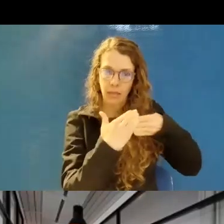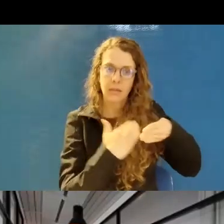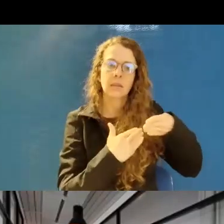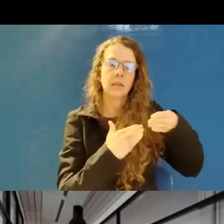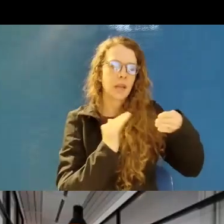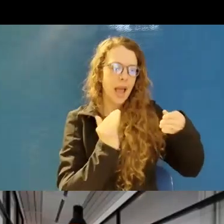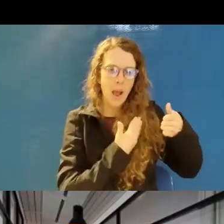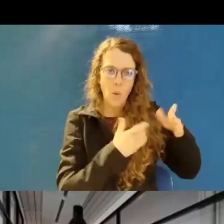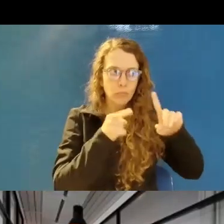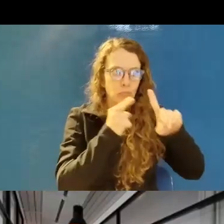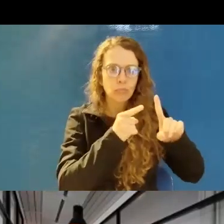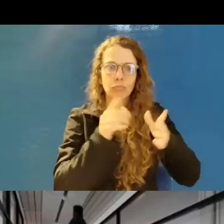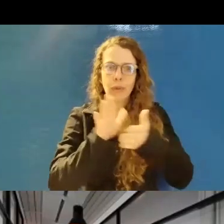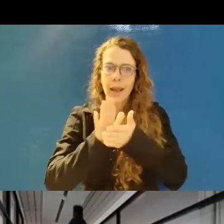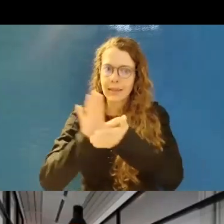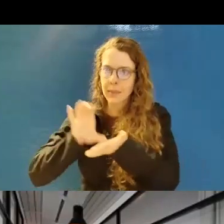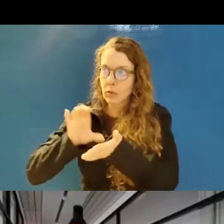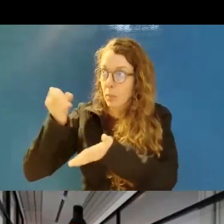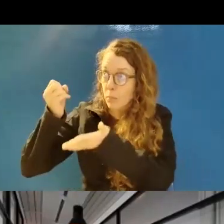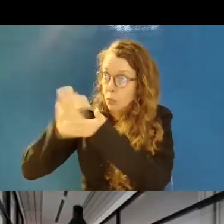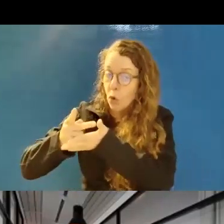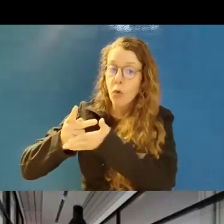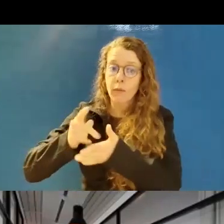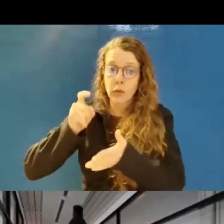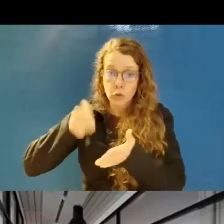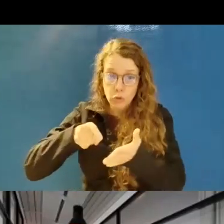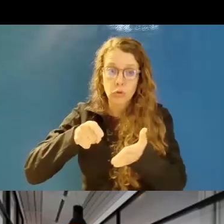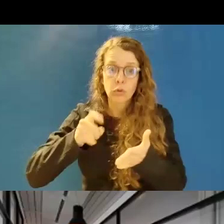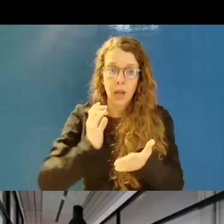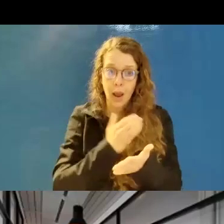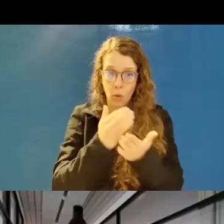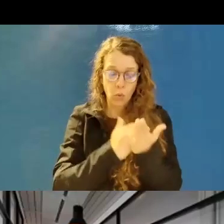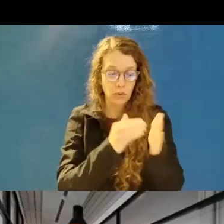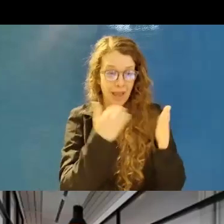the Academic Senate approved, you know, what we should be doing in our courses. And then,